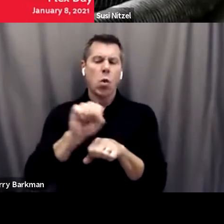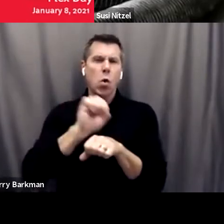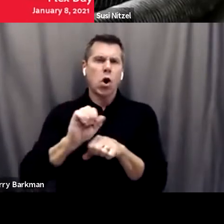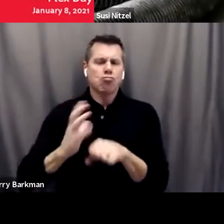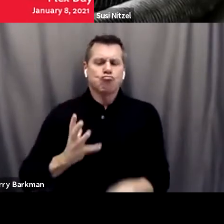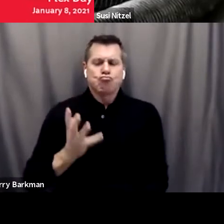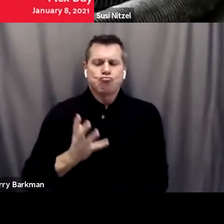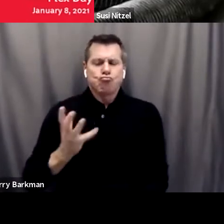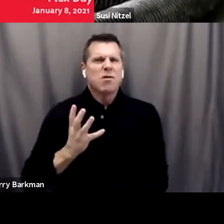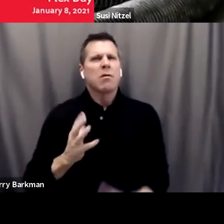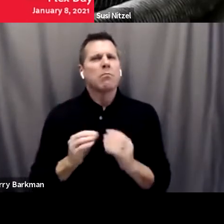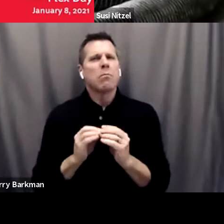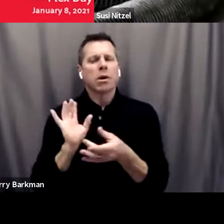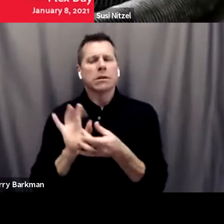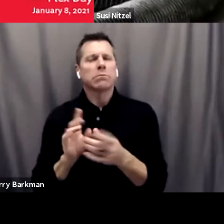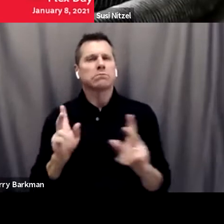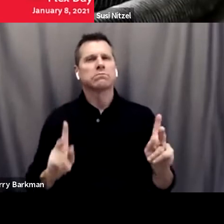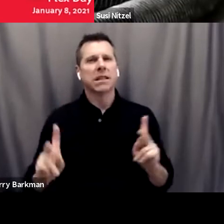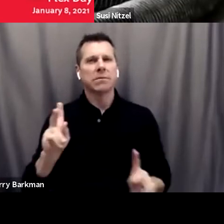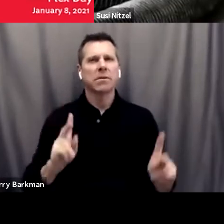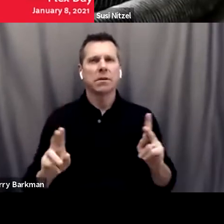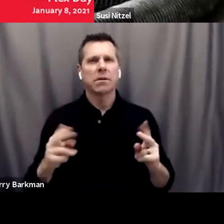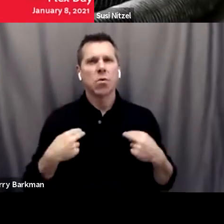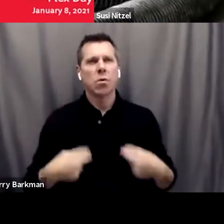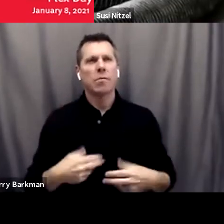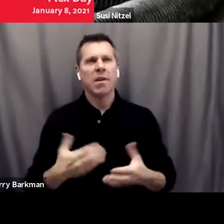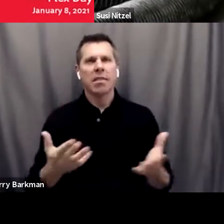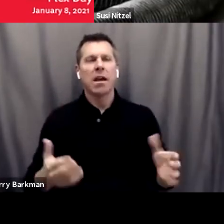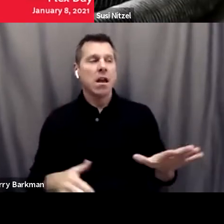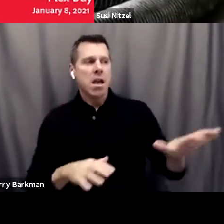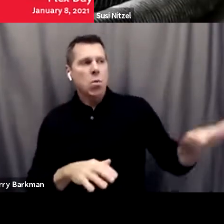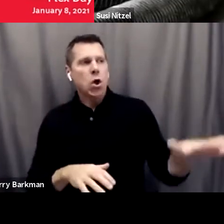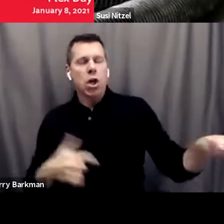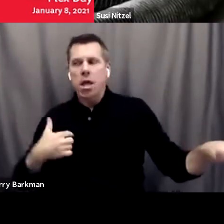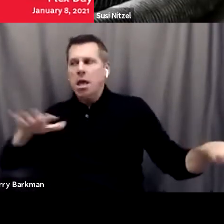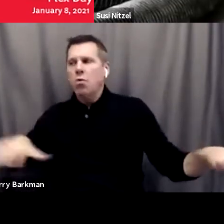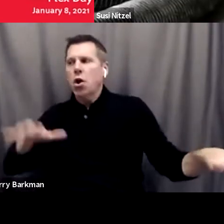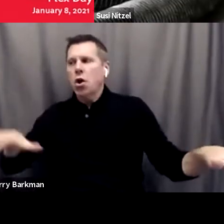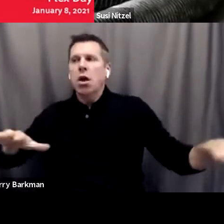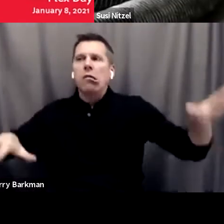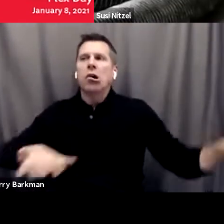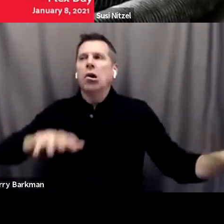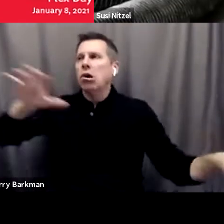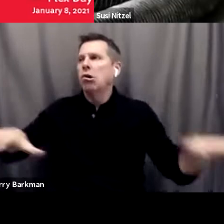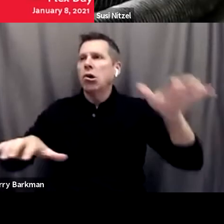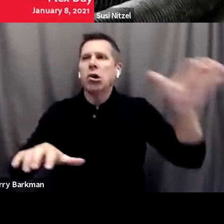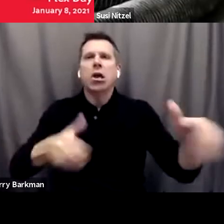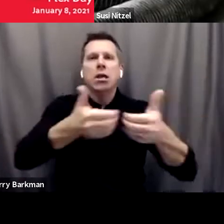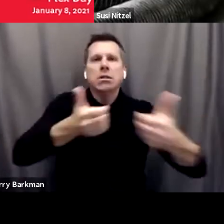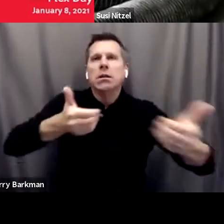really out of touch, because they're doing their work, I'm doing my work, every everybody was like in their own silos doing